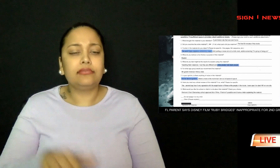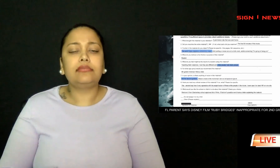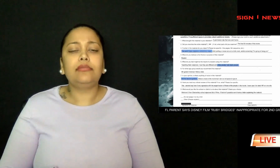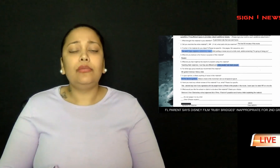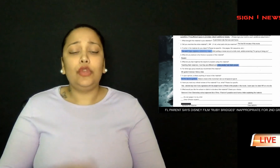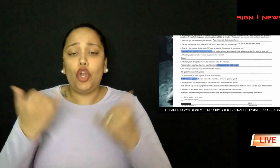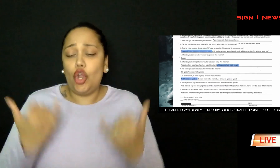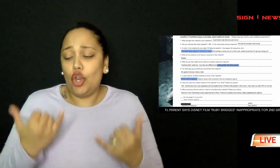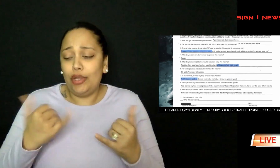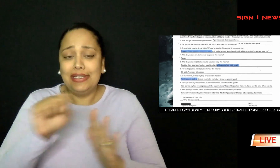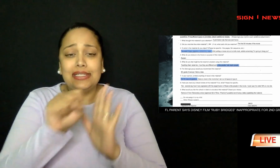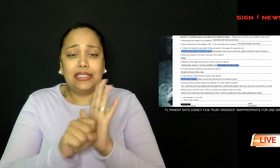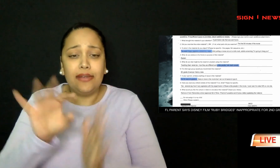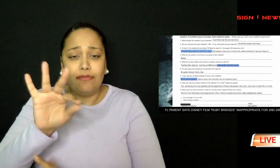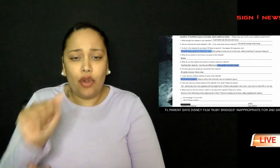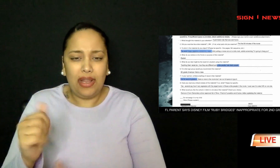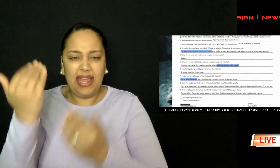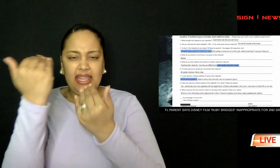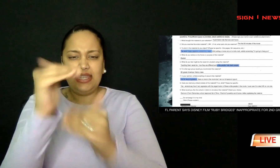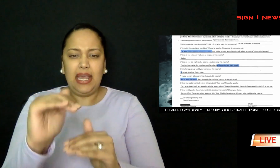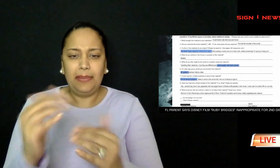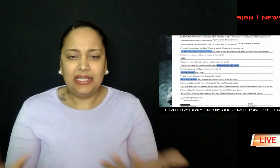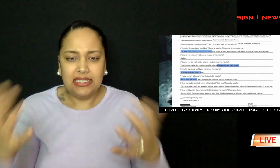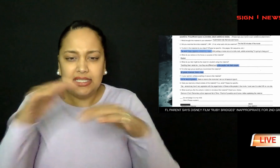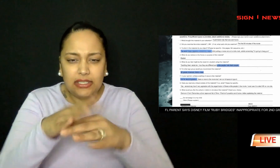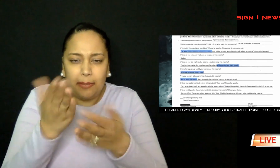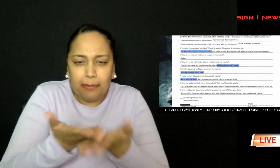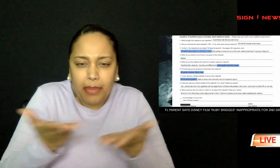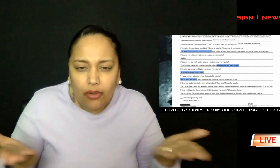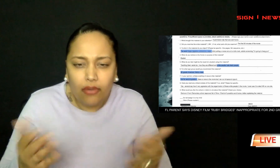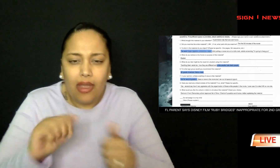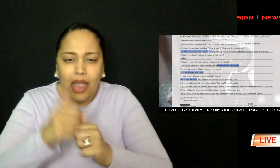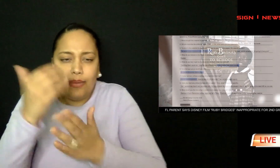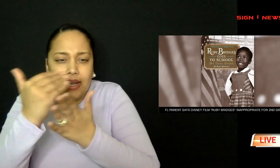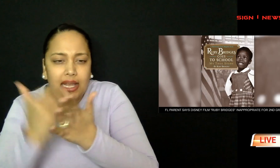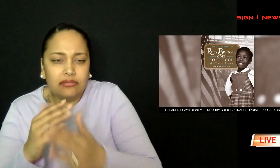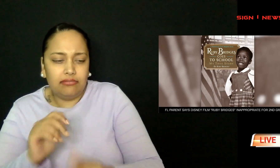the movie could teach that white people hate black people and that it is more appropriate